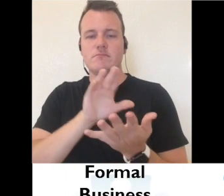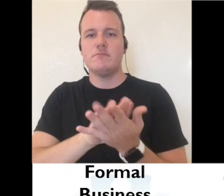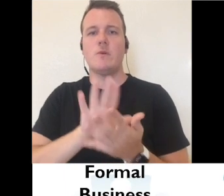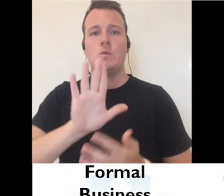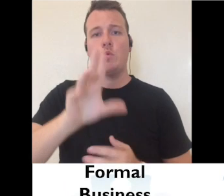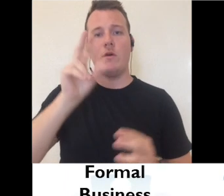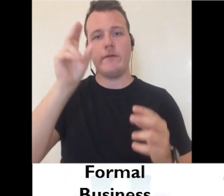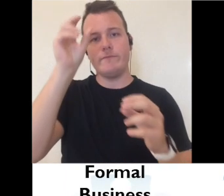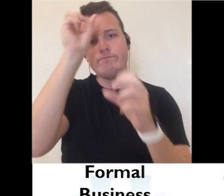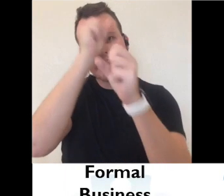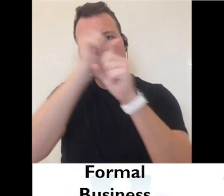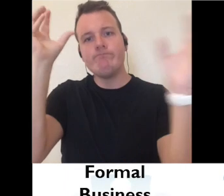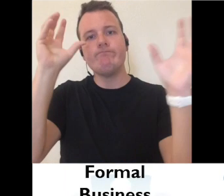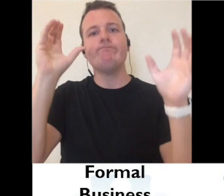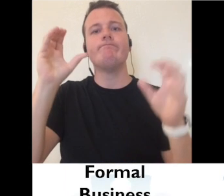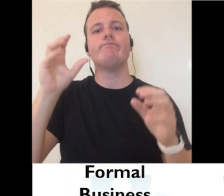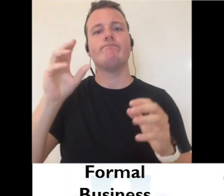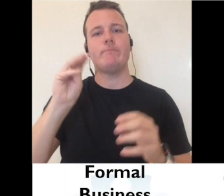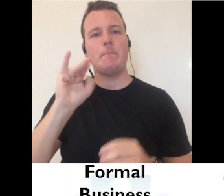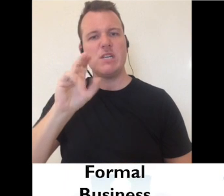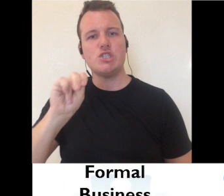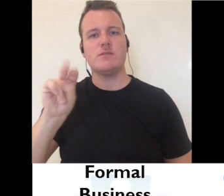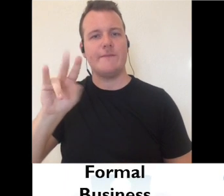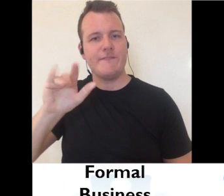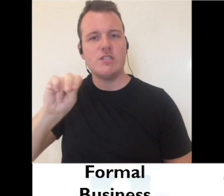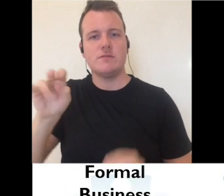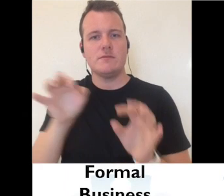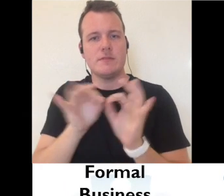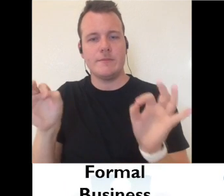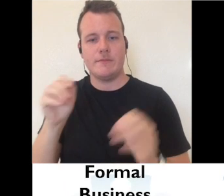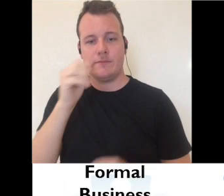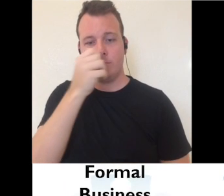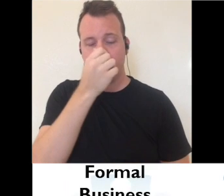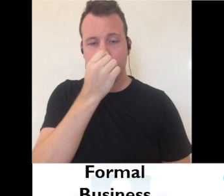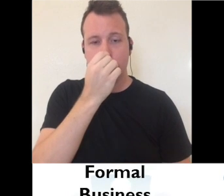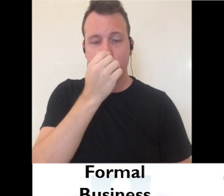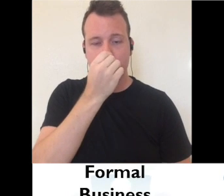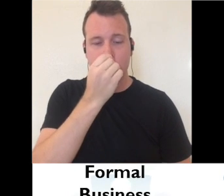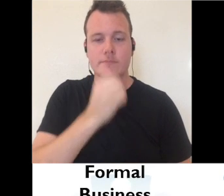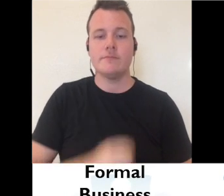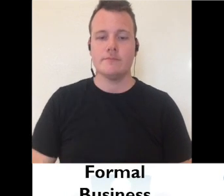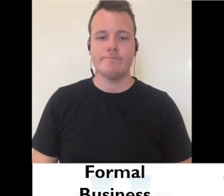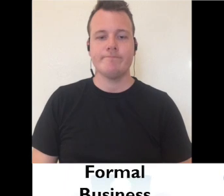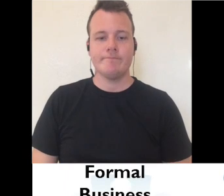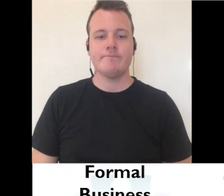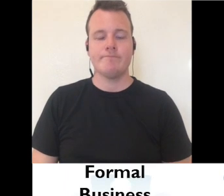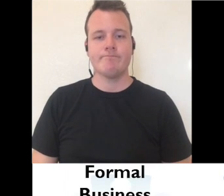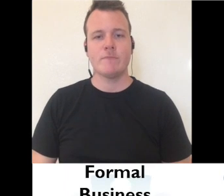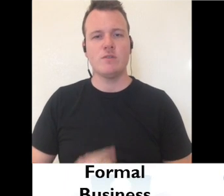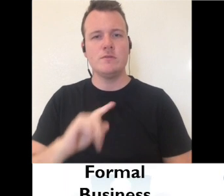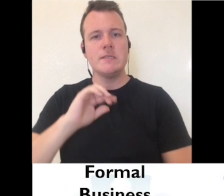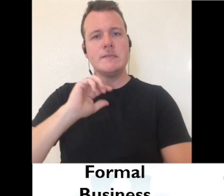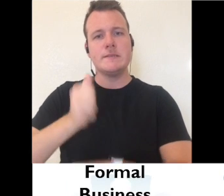you're trying to do. So some tips on this, you need to make it clear about the